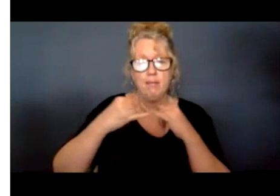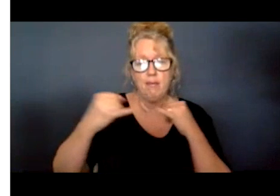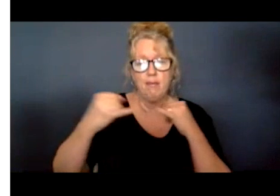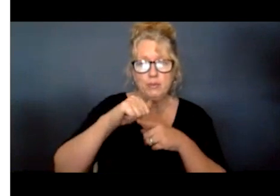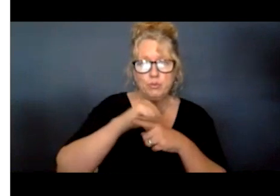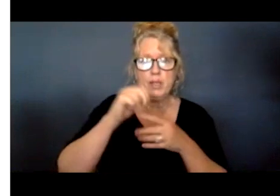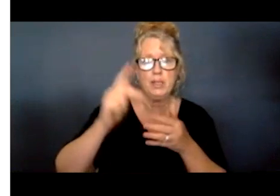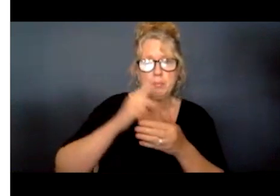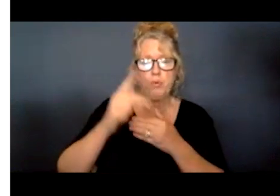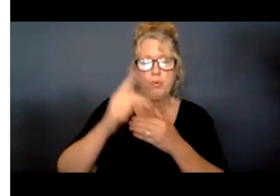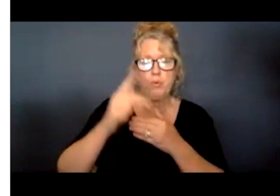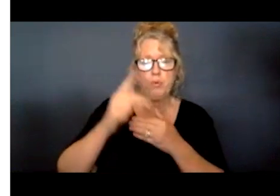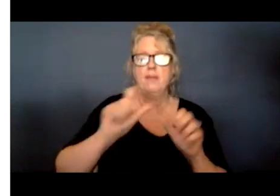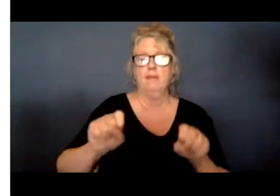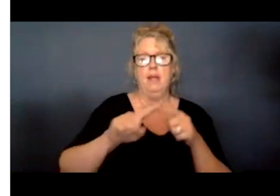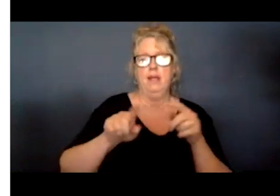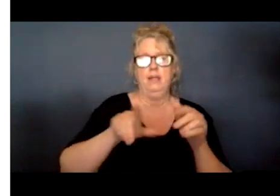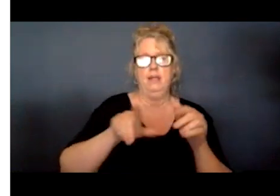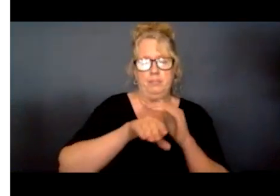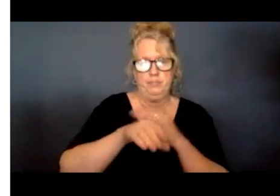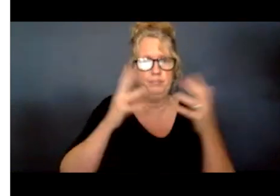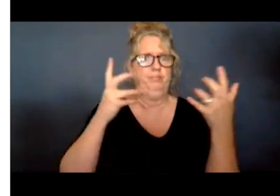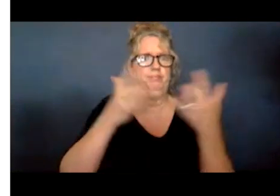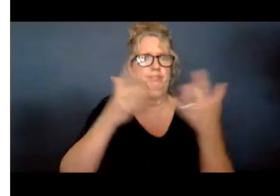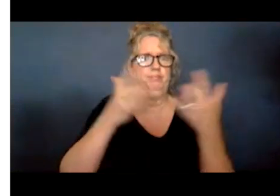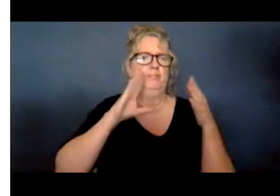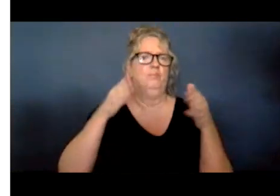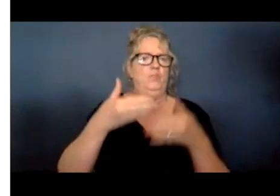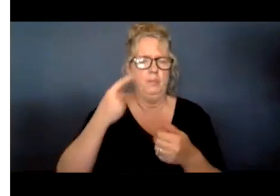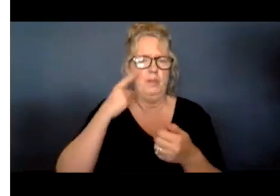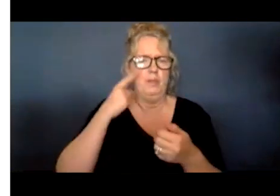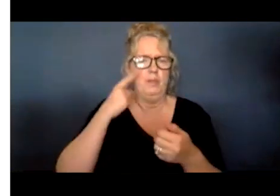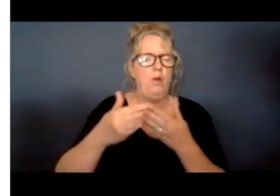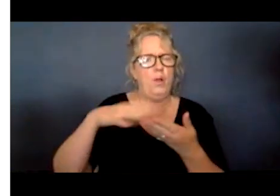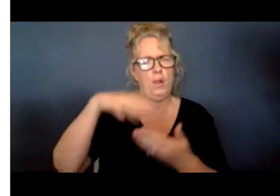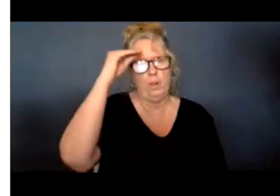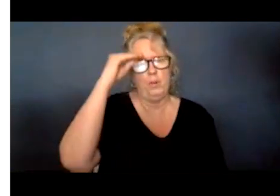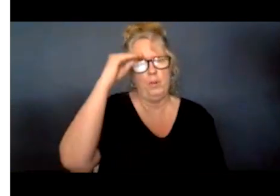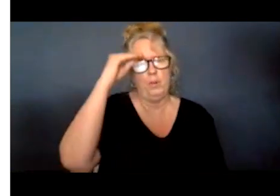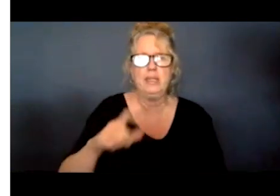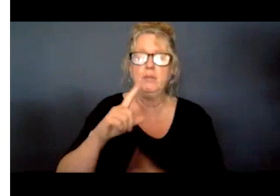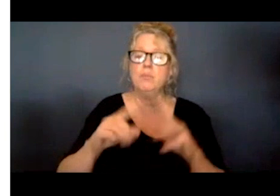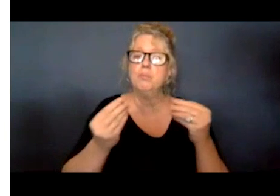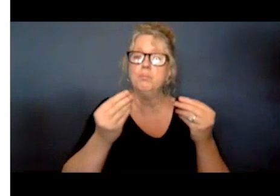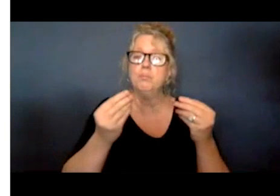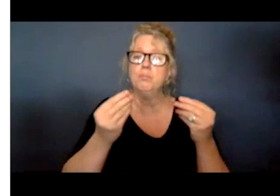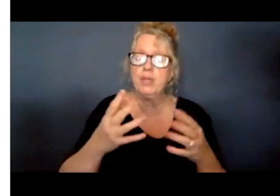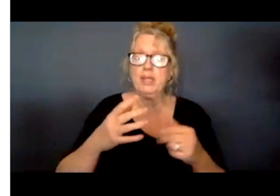that are accessible and tailored for all learning needs. We provide cutting-edge